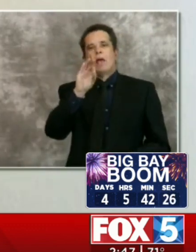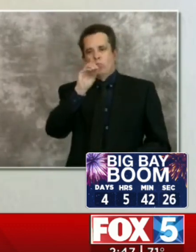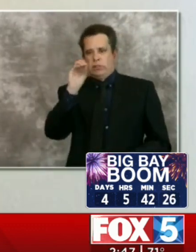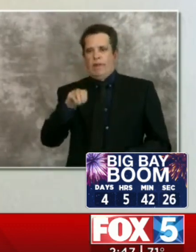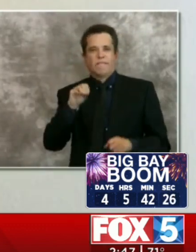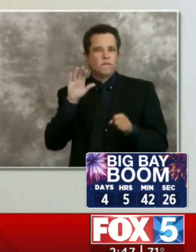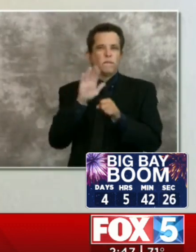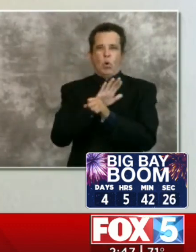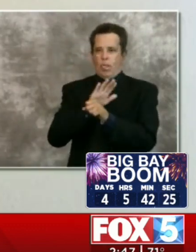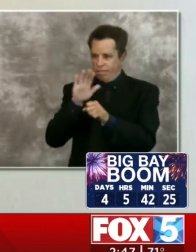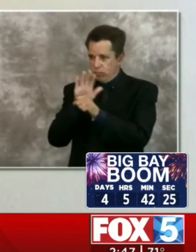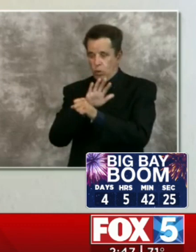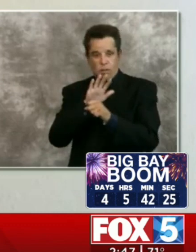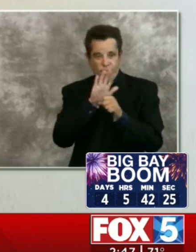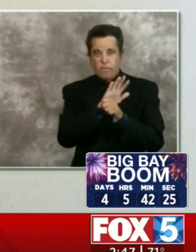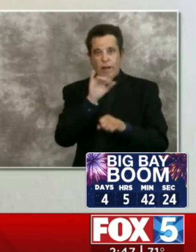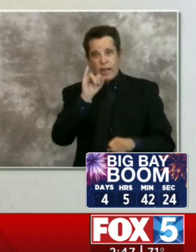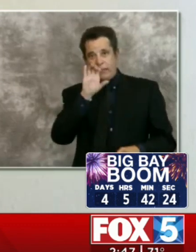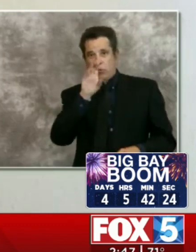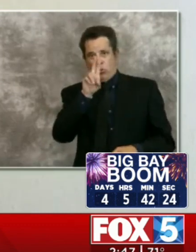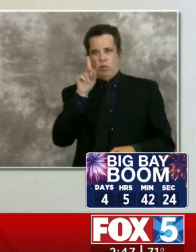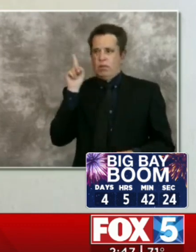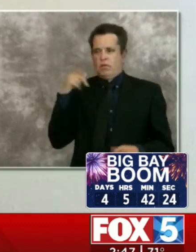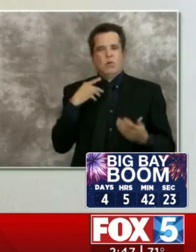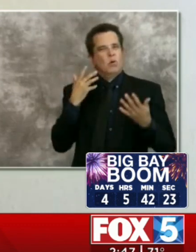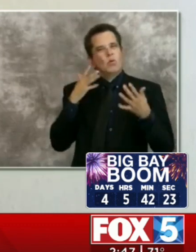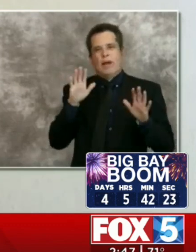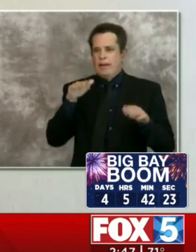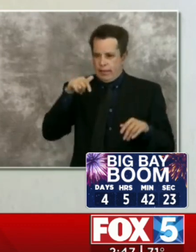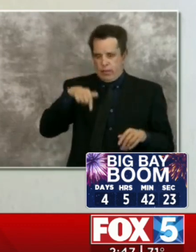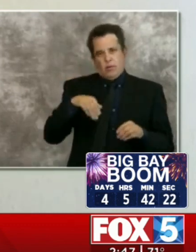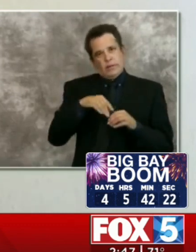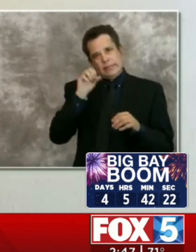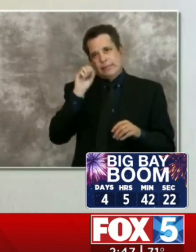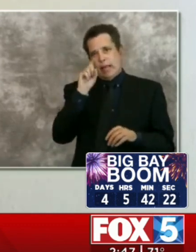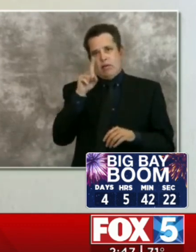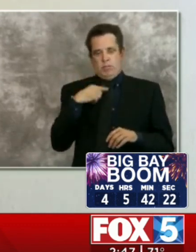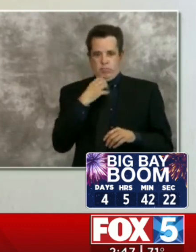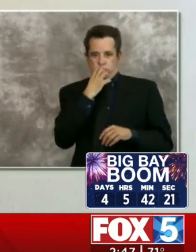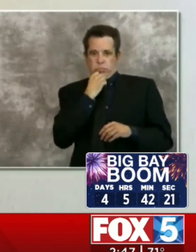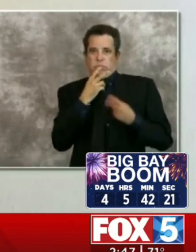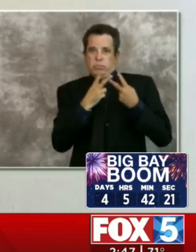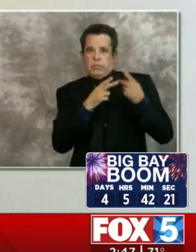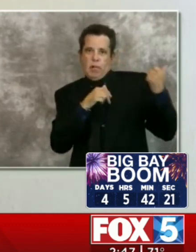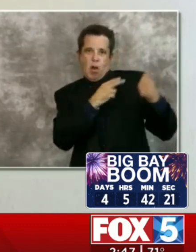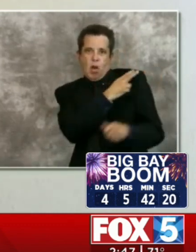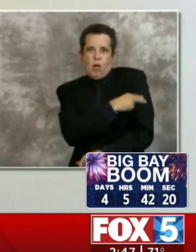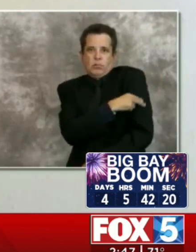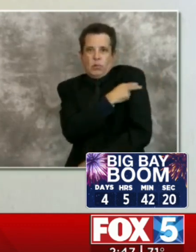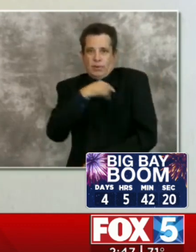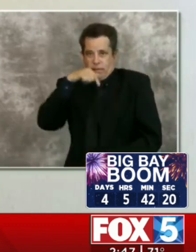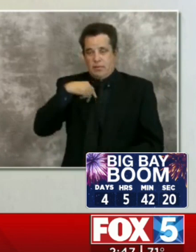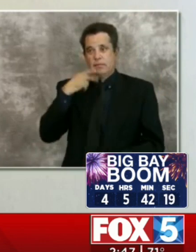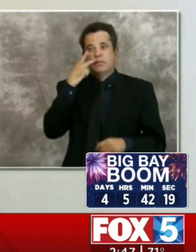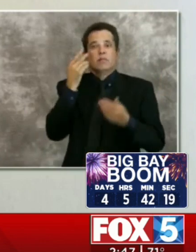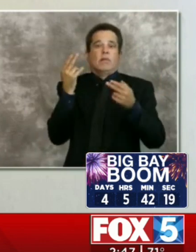CAUTIONARY TALE OF WHAT CAN HAPPEN EVERY NOW AND THEN OCCUPY THE AND THERE I USE THAT 99% OCCUPIED. THINK IS